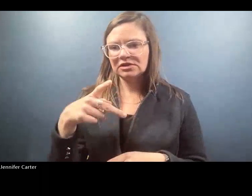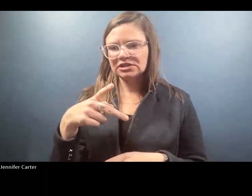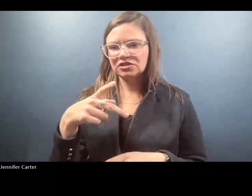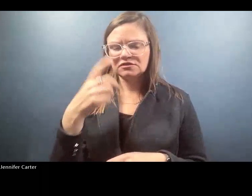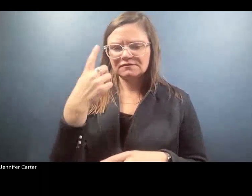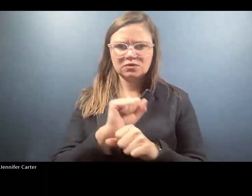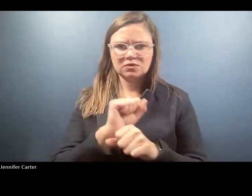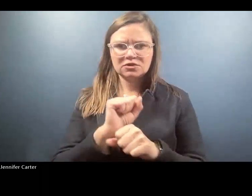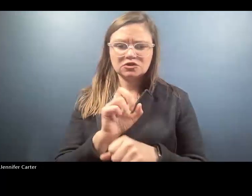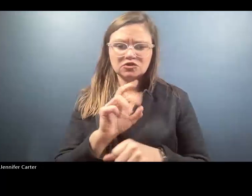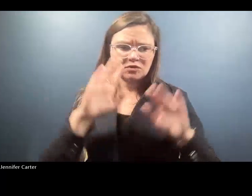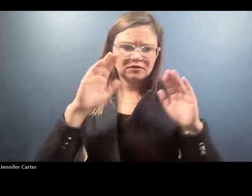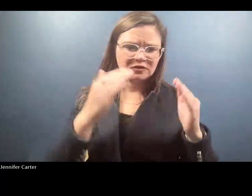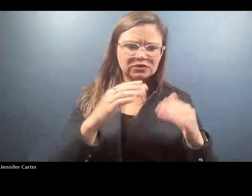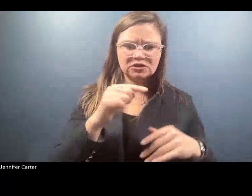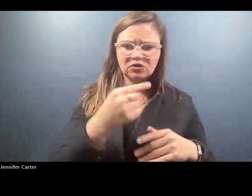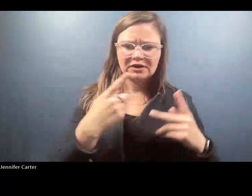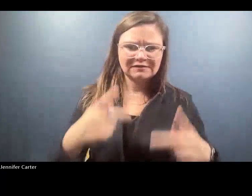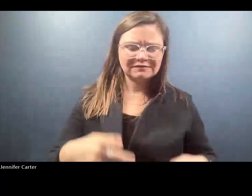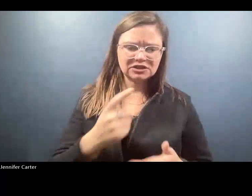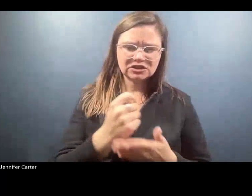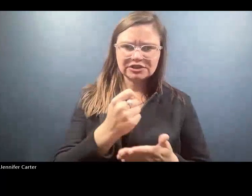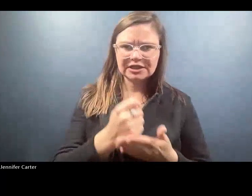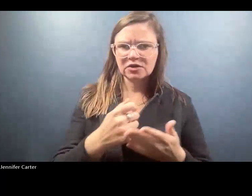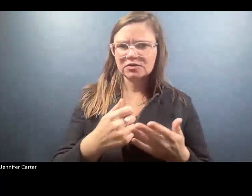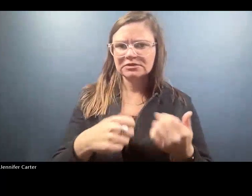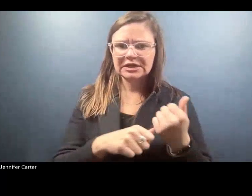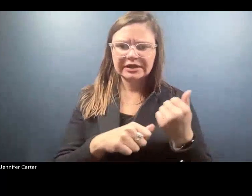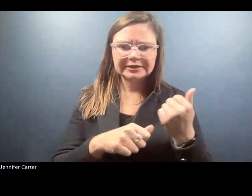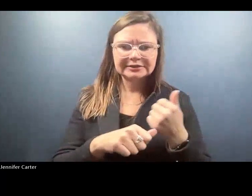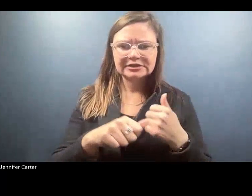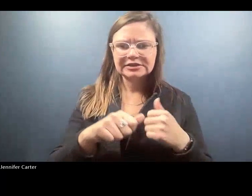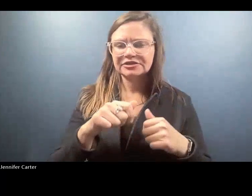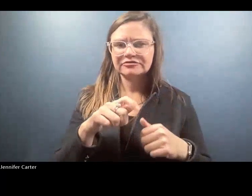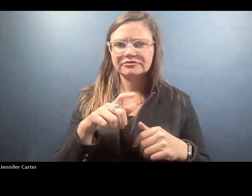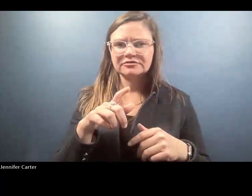you know, are we just focusing on physical therapy aids, on occupational therapists, on, you know,